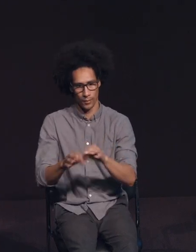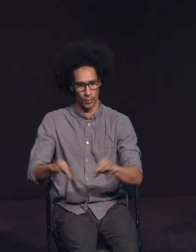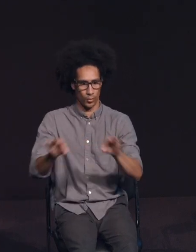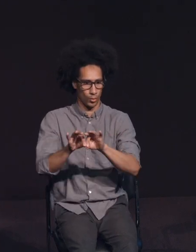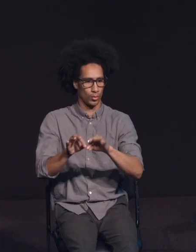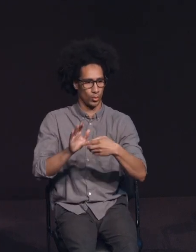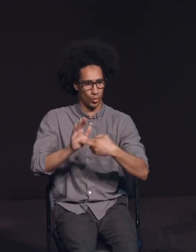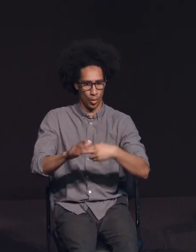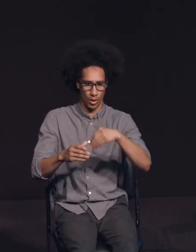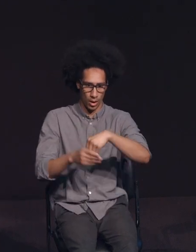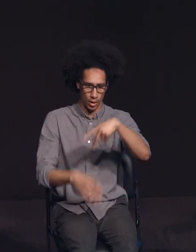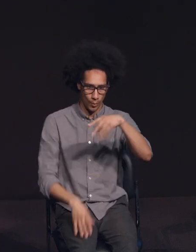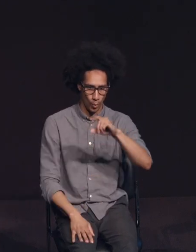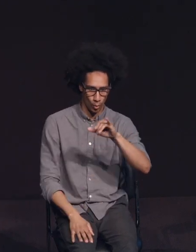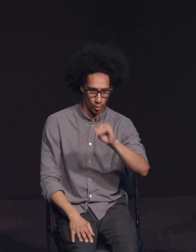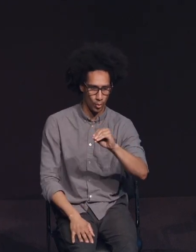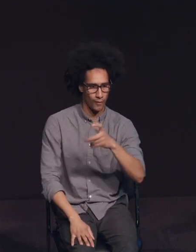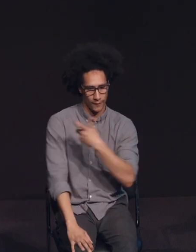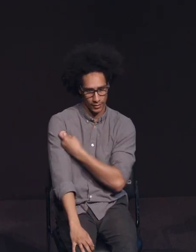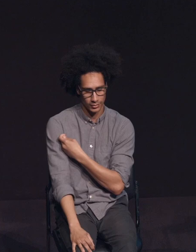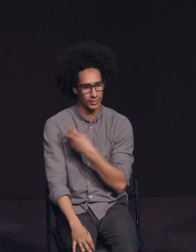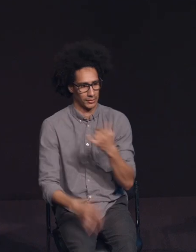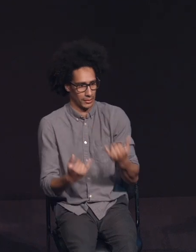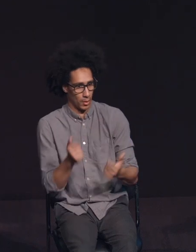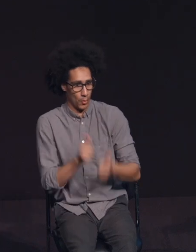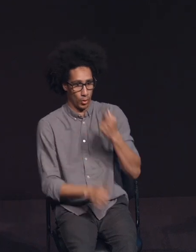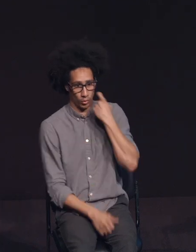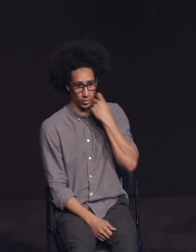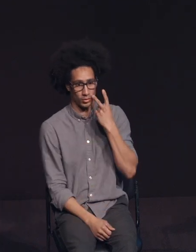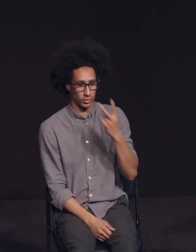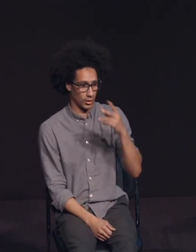And then more recently, we see the African American woman